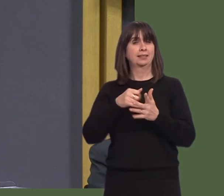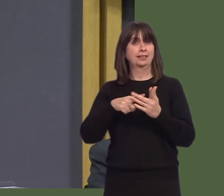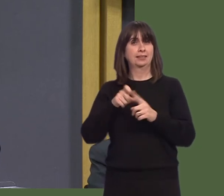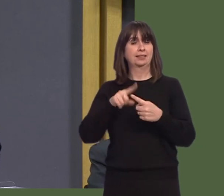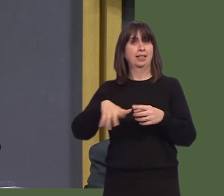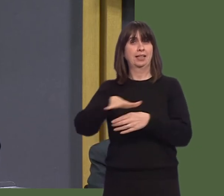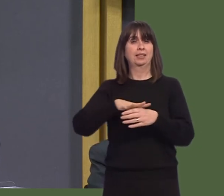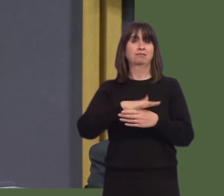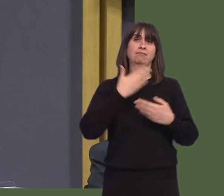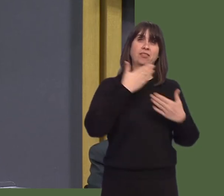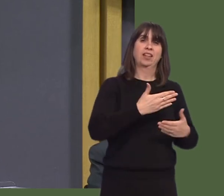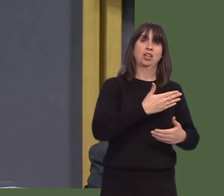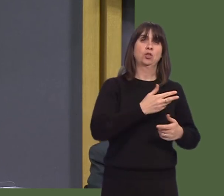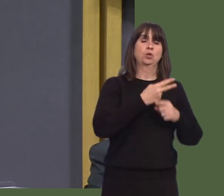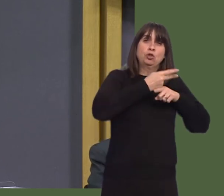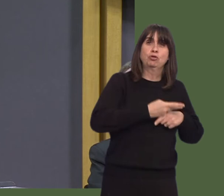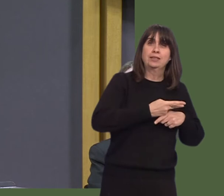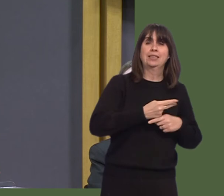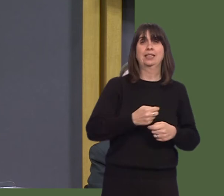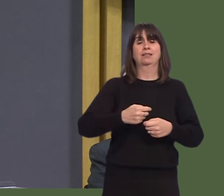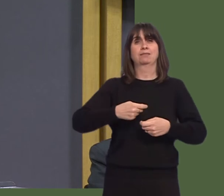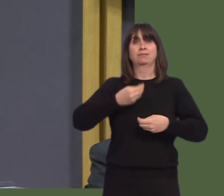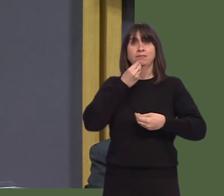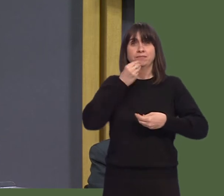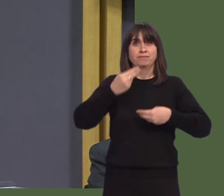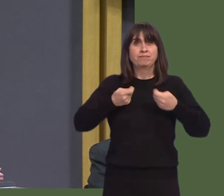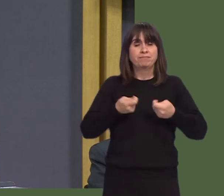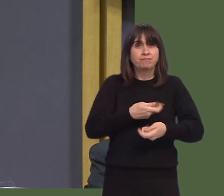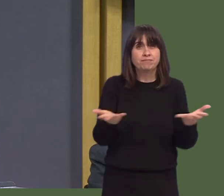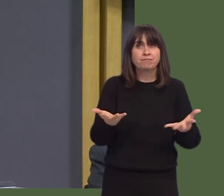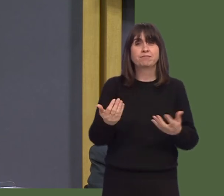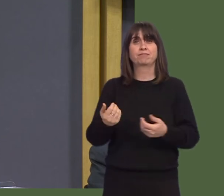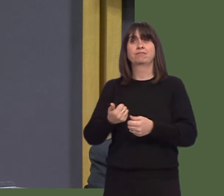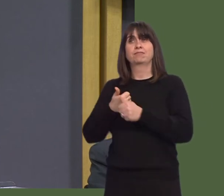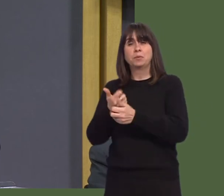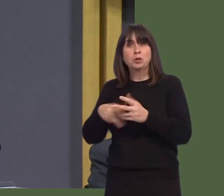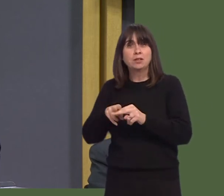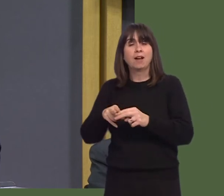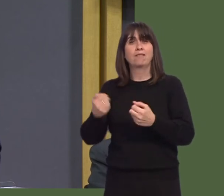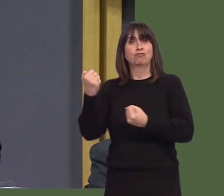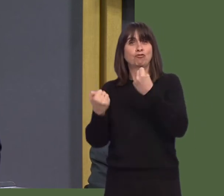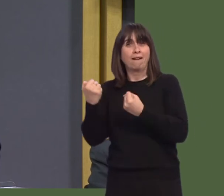of the lowest gross disposable household income in the UK. After nearly 20 years of Labour's economic plans, things are going in the wrong direction.